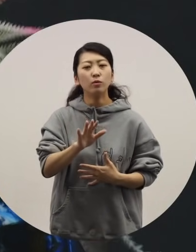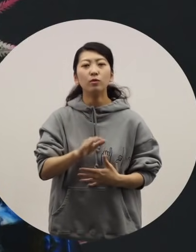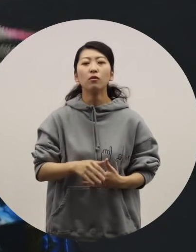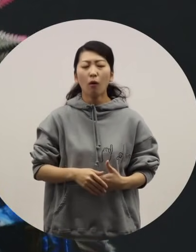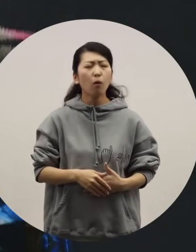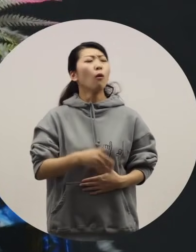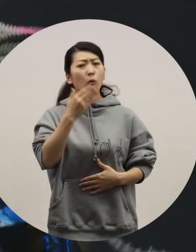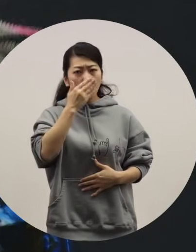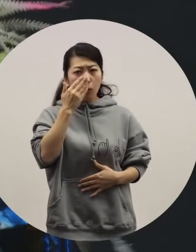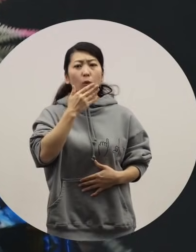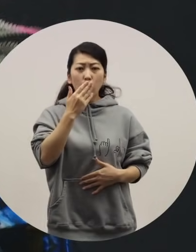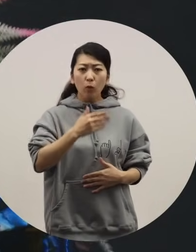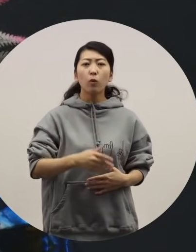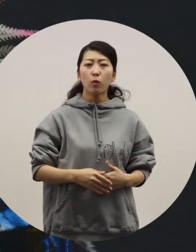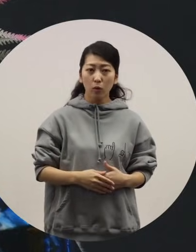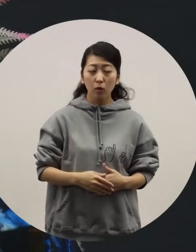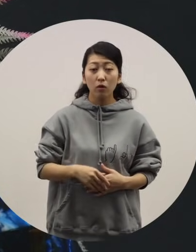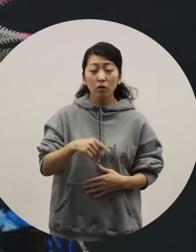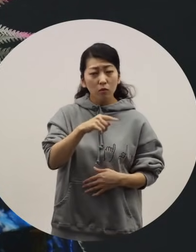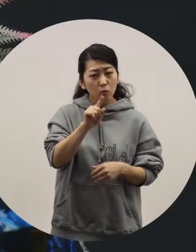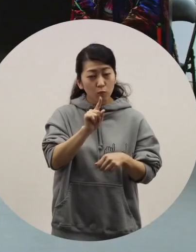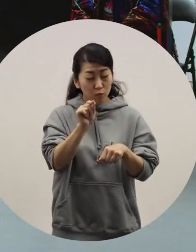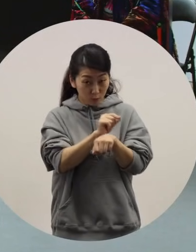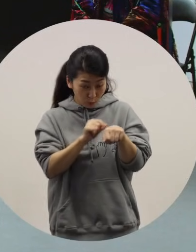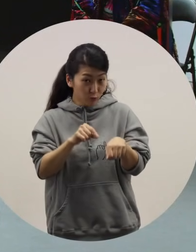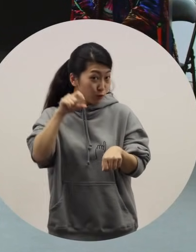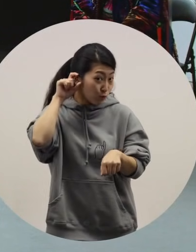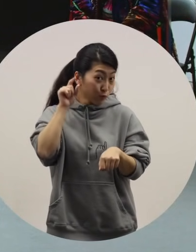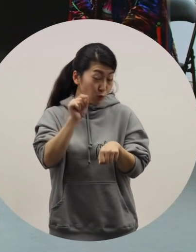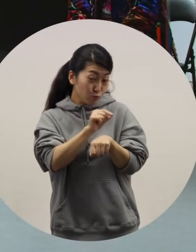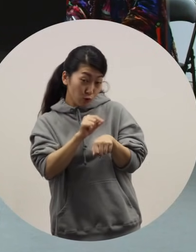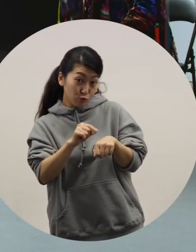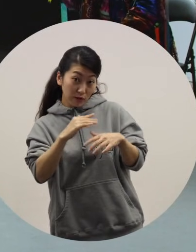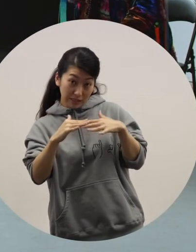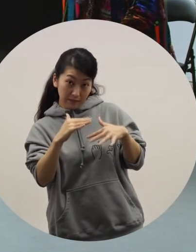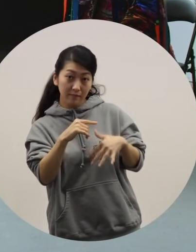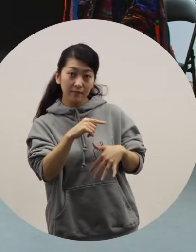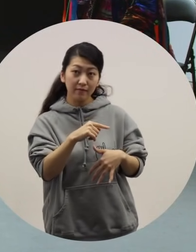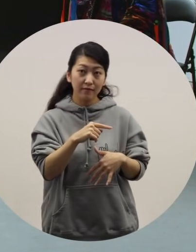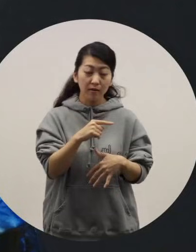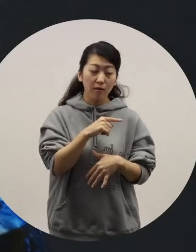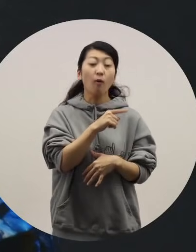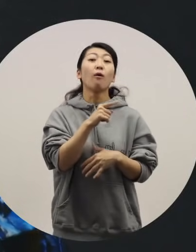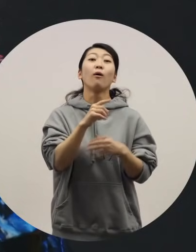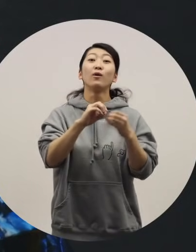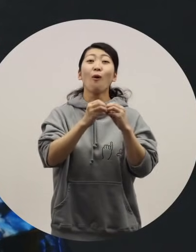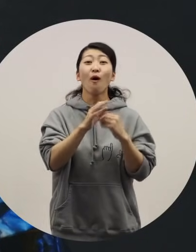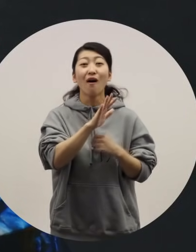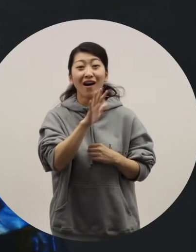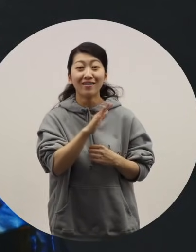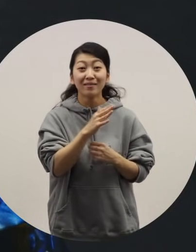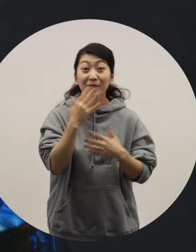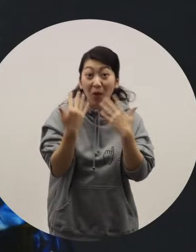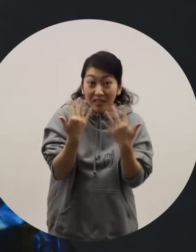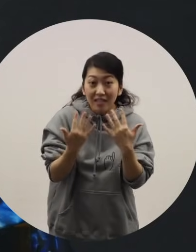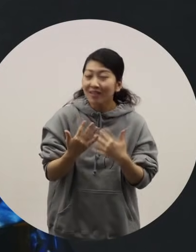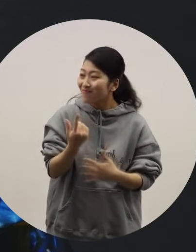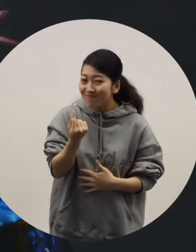[Ochiai] I understand. Is your hearing aid a special design? It's a really good color. Is it green? [GenGen] Yes, that's right.